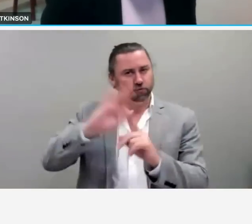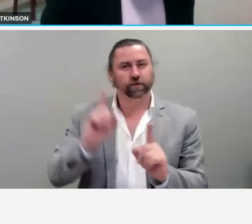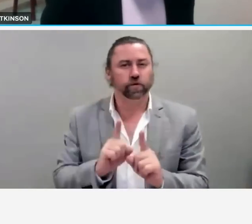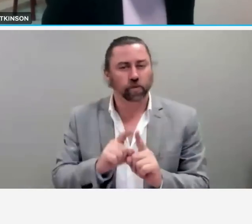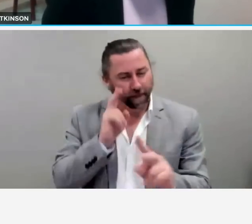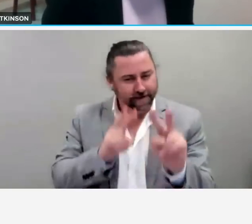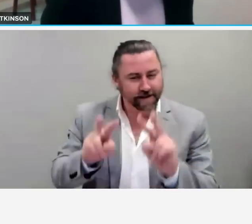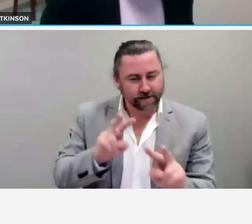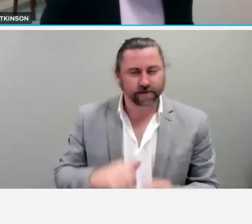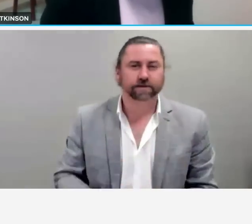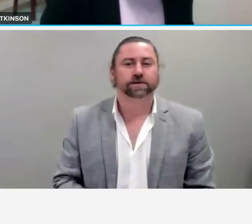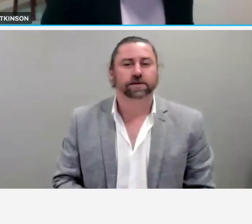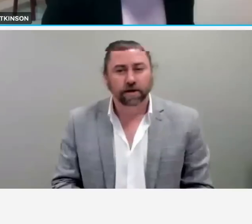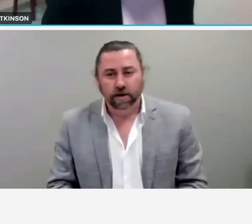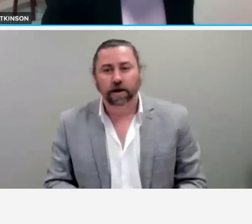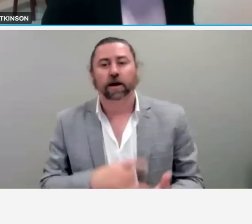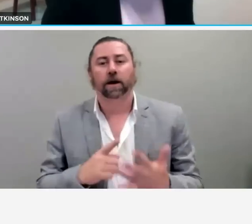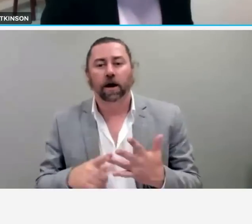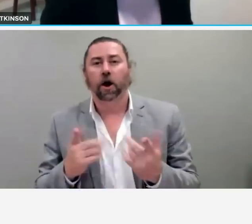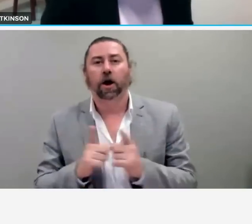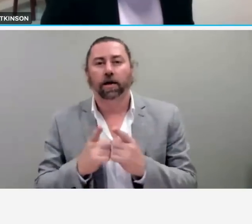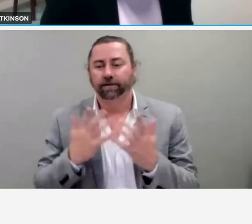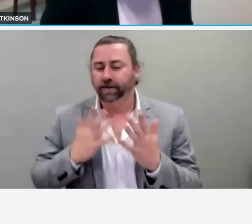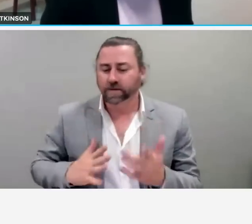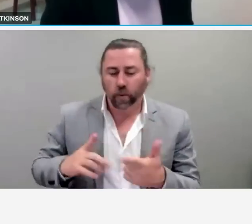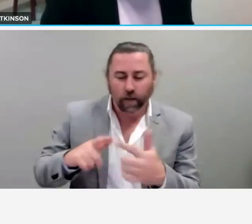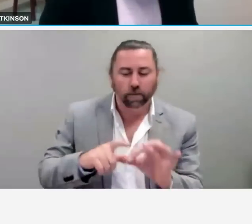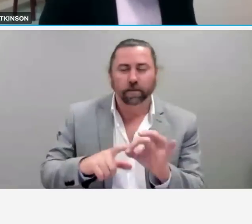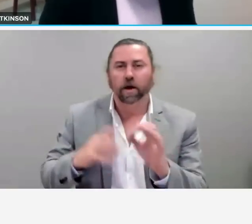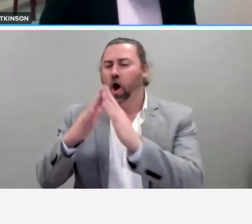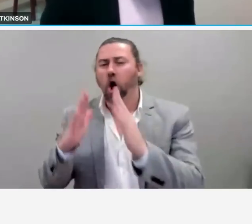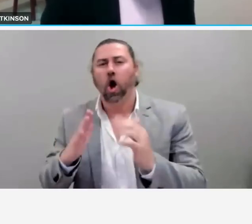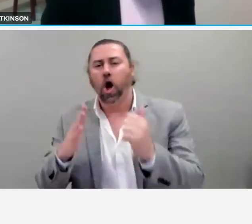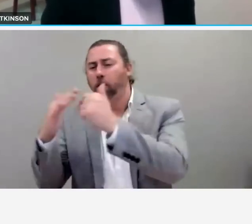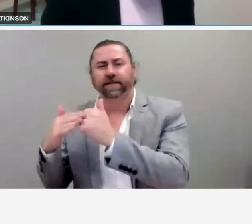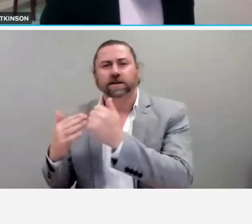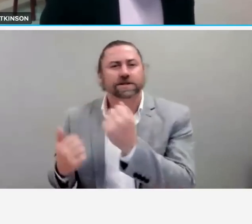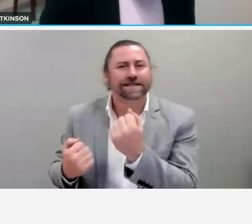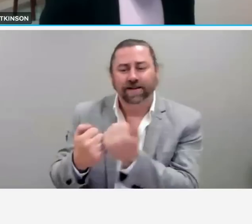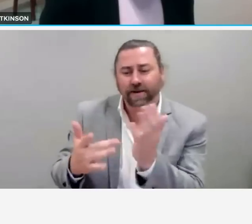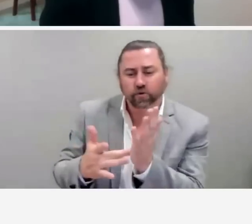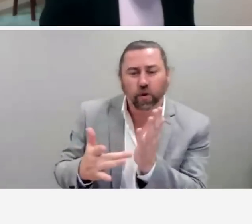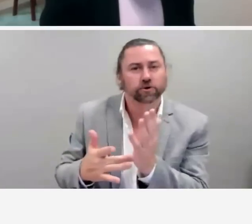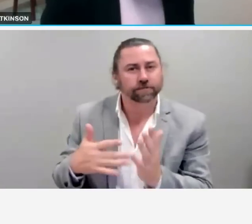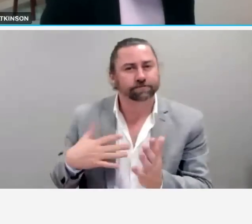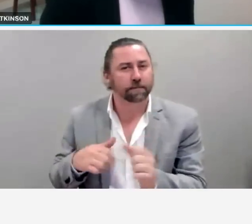We also heard that the proposed goods and equipment and assistive technology and home modifications scheme is broadly supported but we